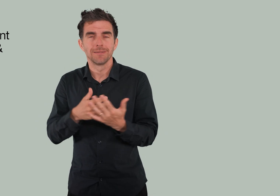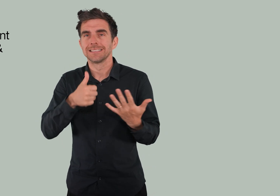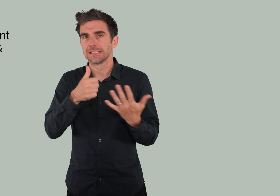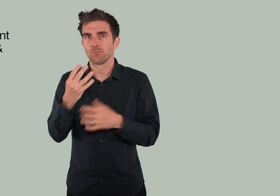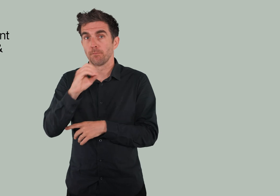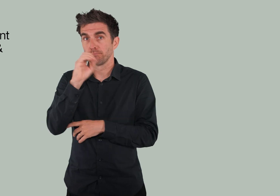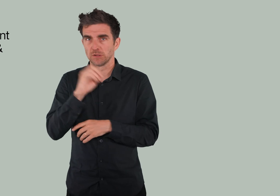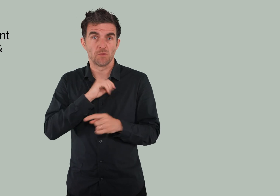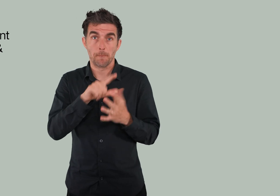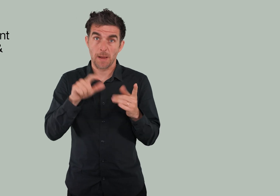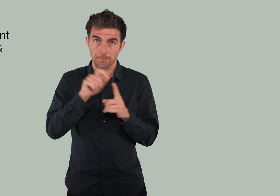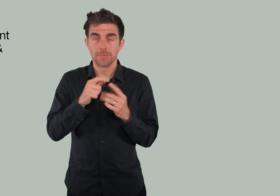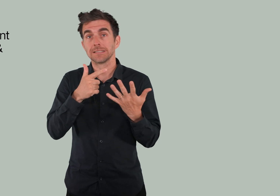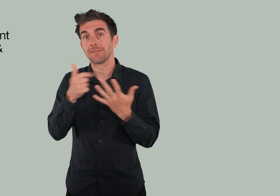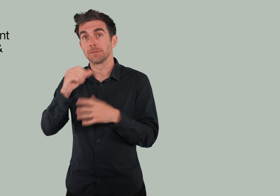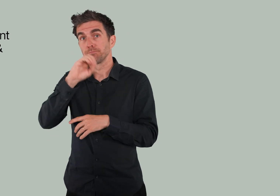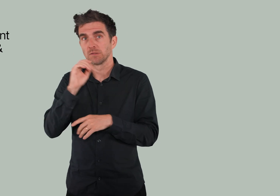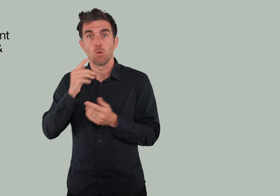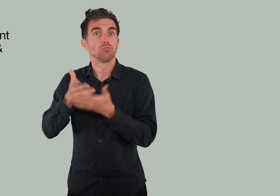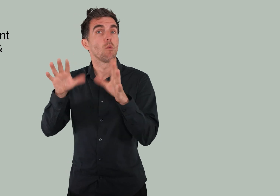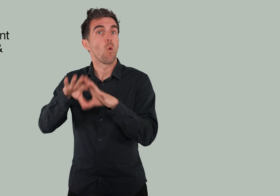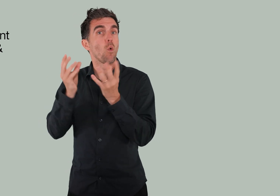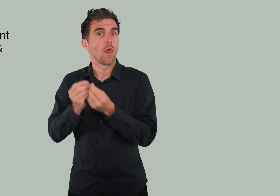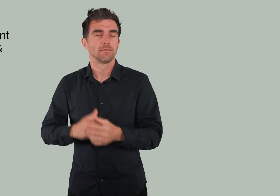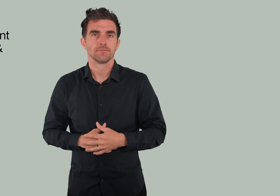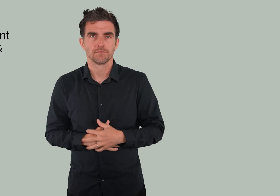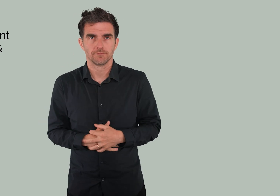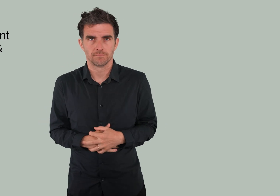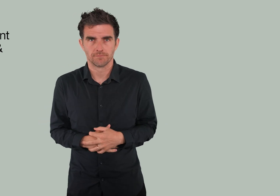(64 per cent for PIP and 76 per cent overall).